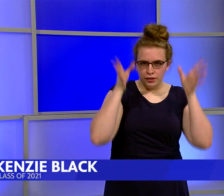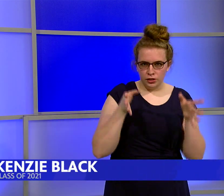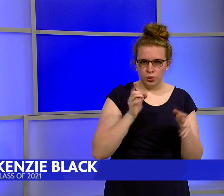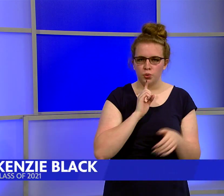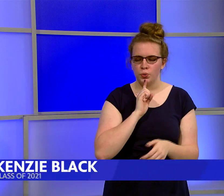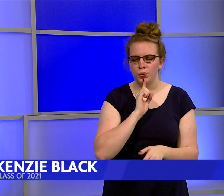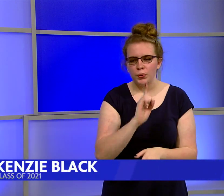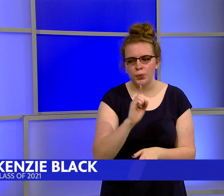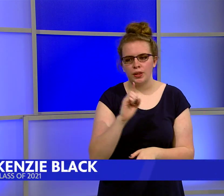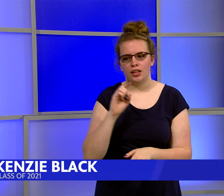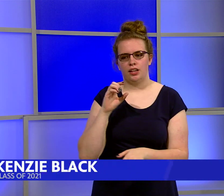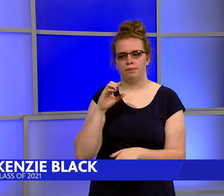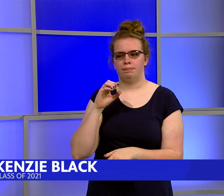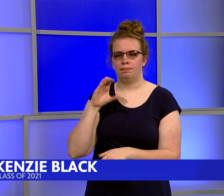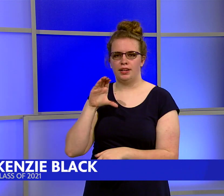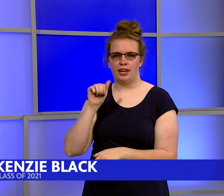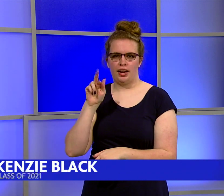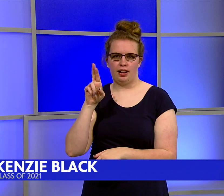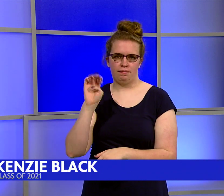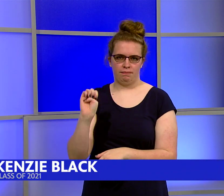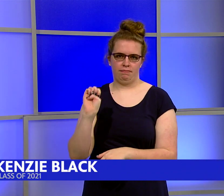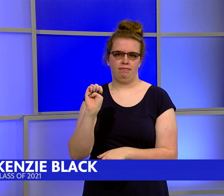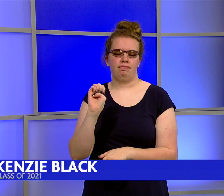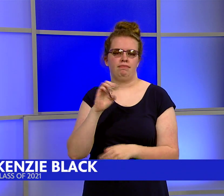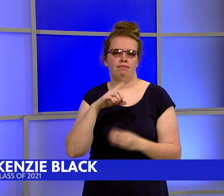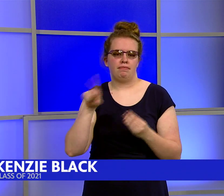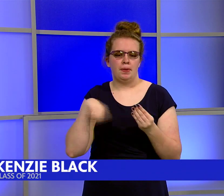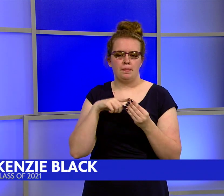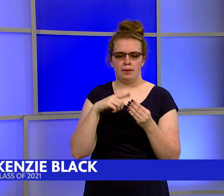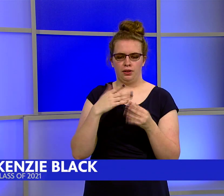we have professors who genuinely care about our success